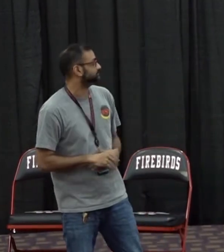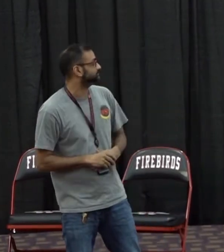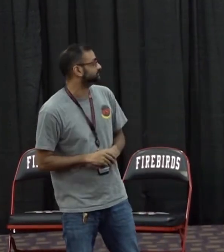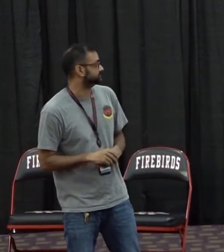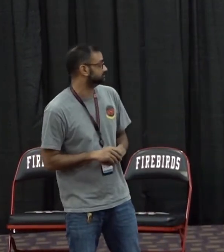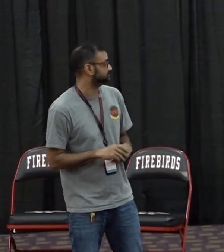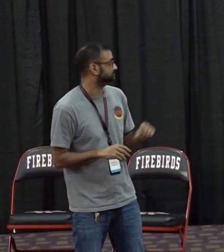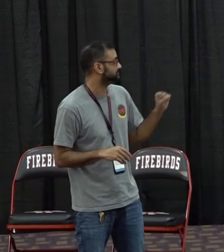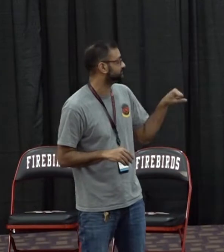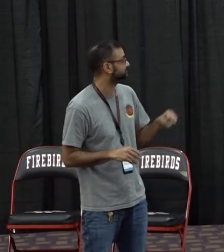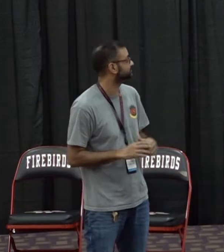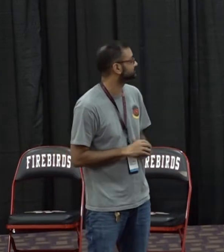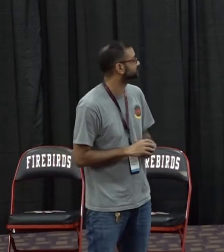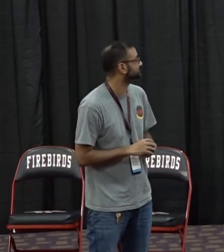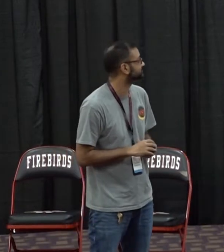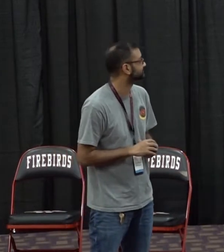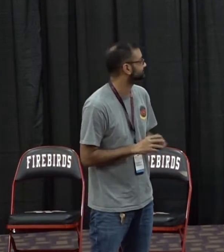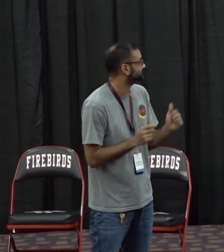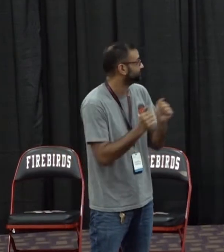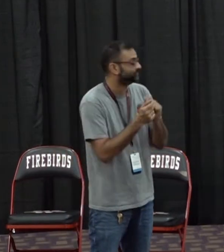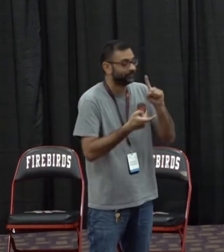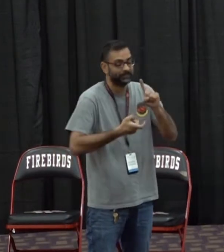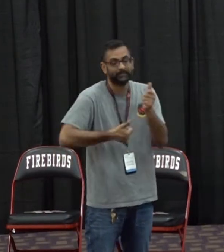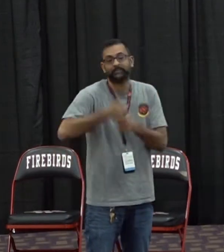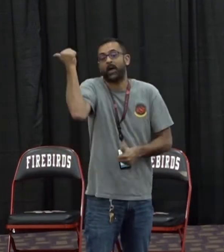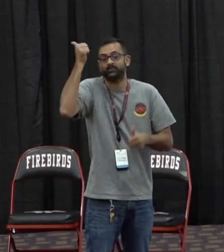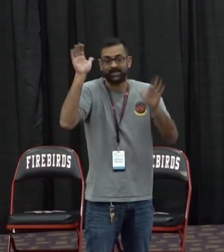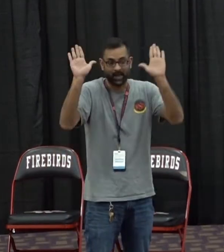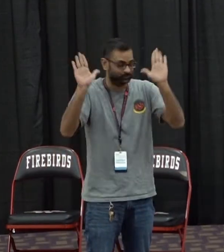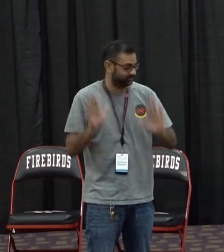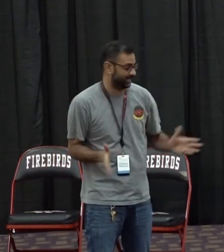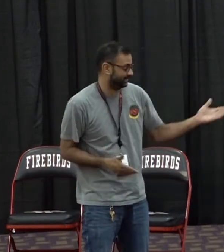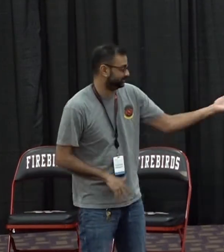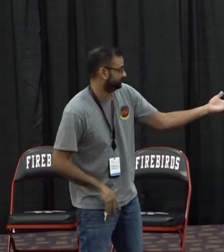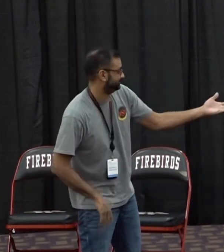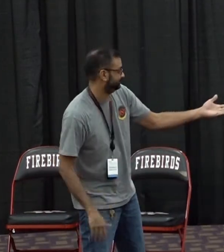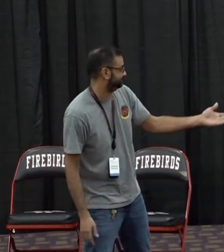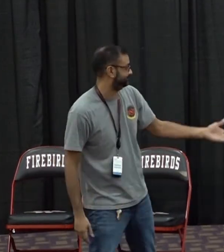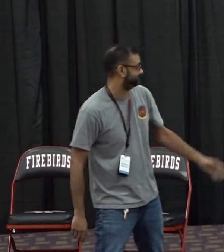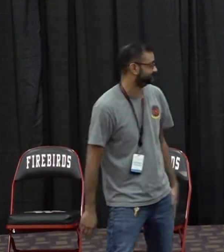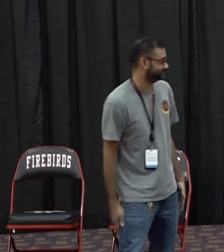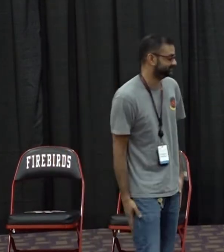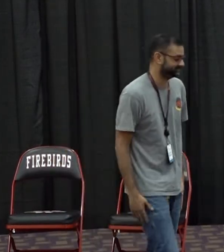And we'll start with Most Outstanding.